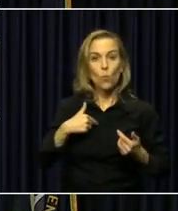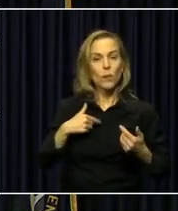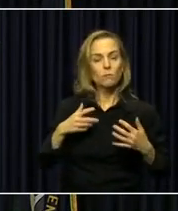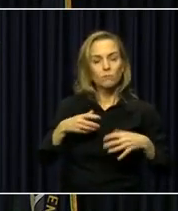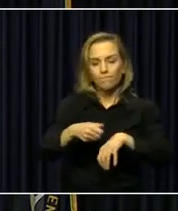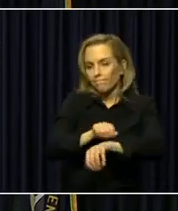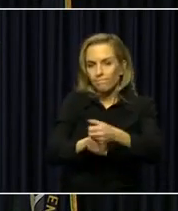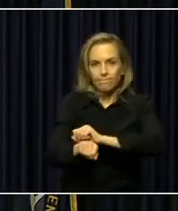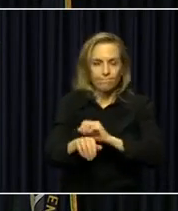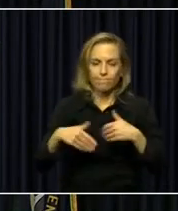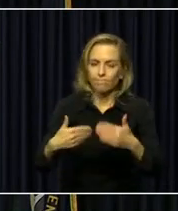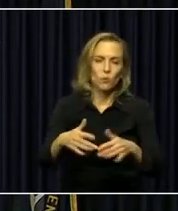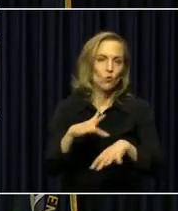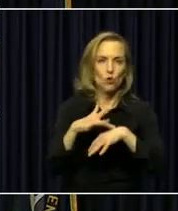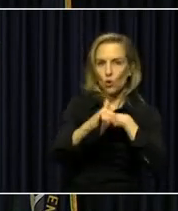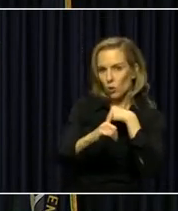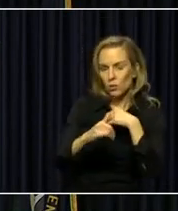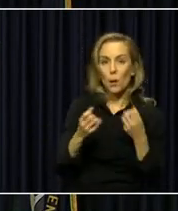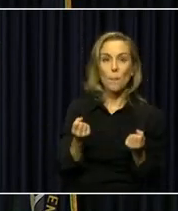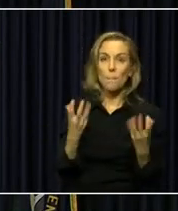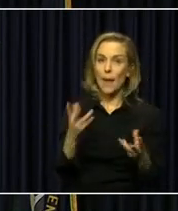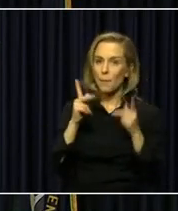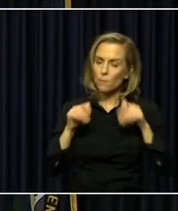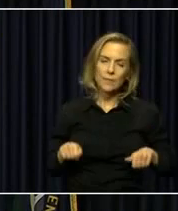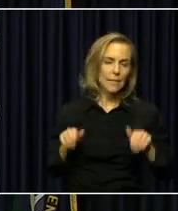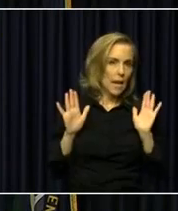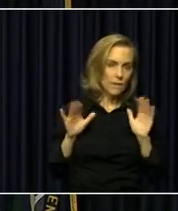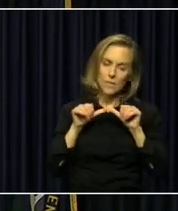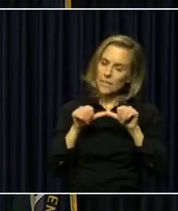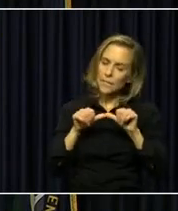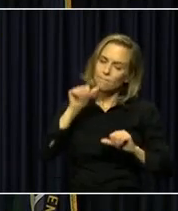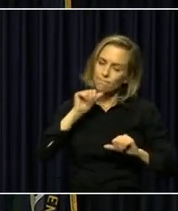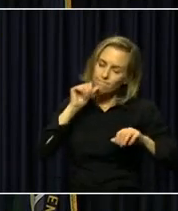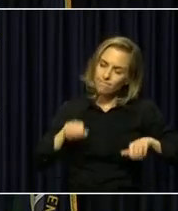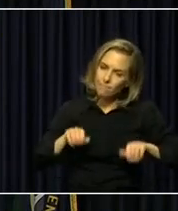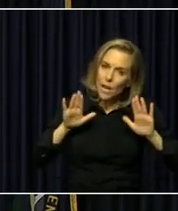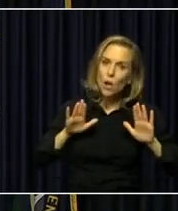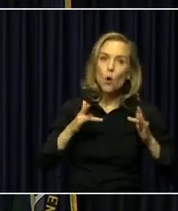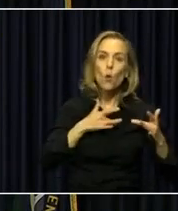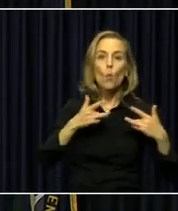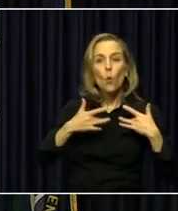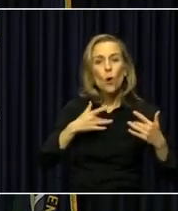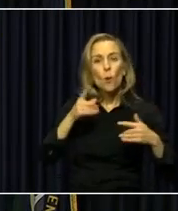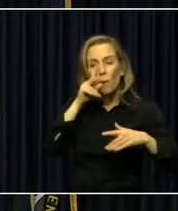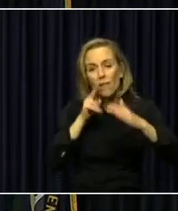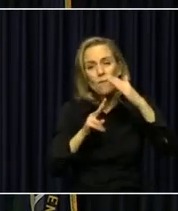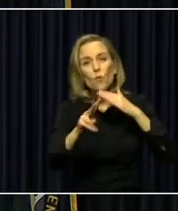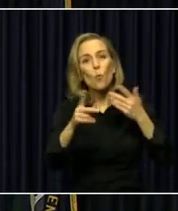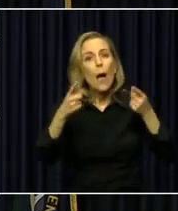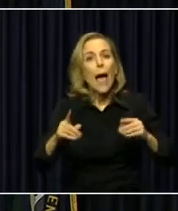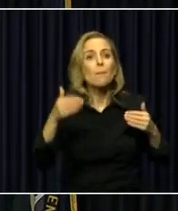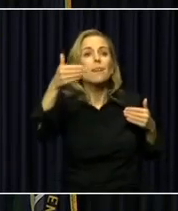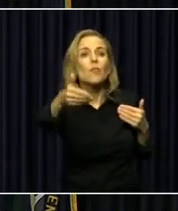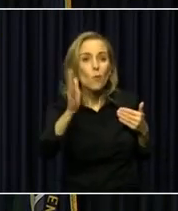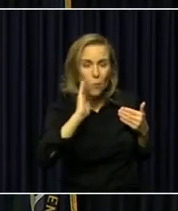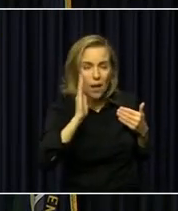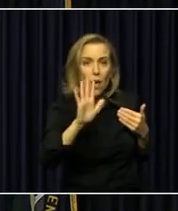KYCOVID19.KY.GOV WEBSITE. I DID AN INTERVIEW WITH ANOTHER GROUP TODAY AND THEY POINTED ONE